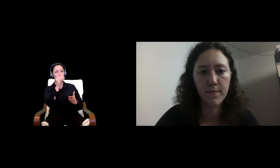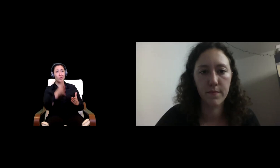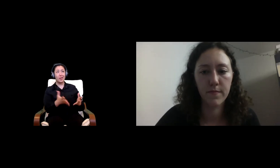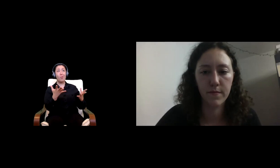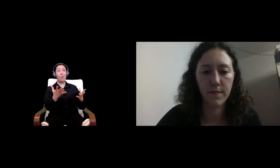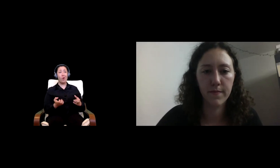I will.